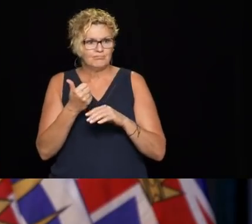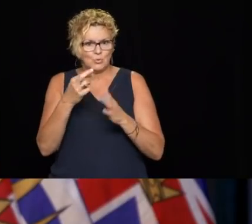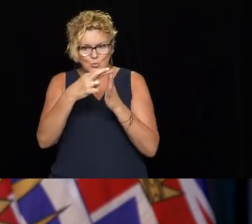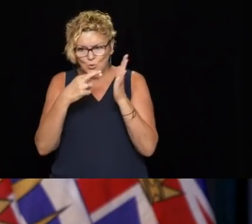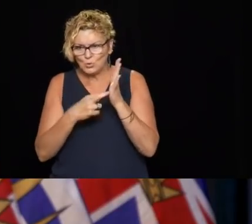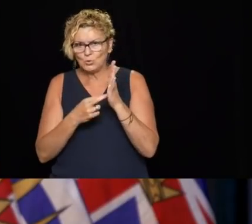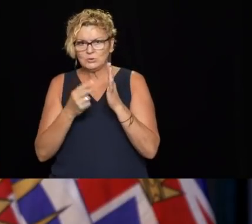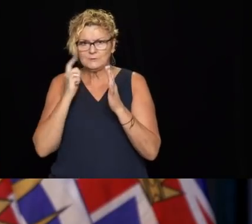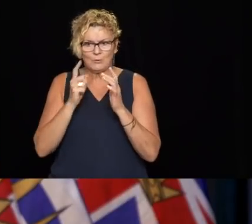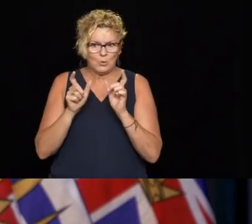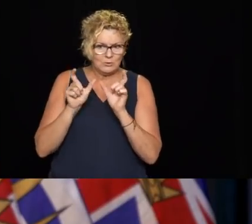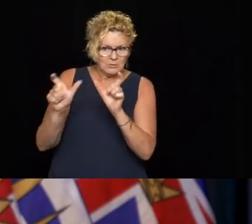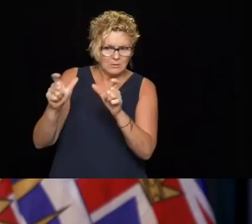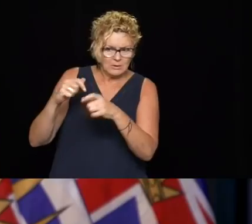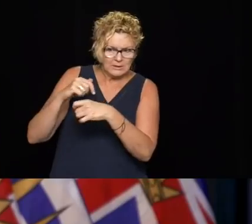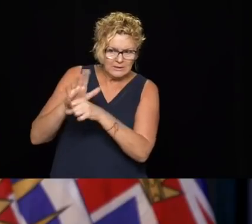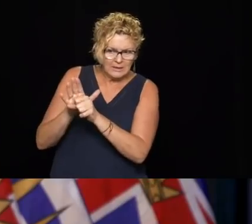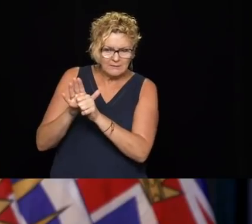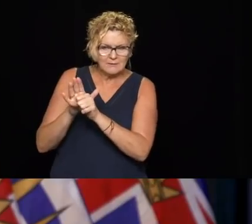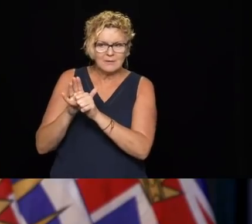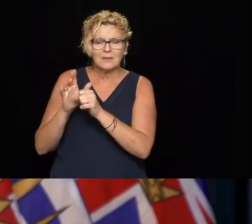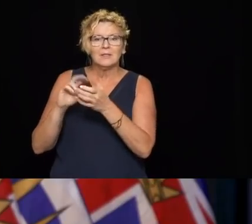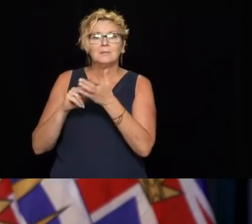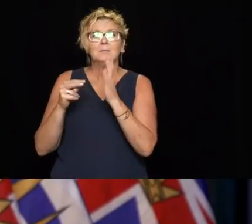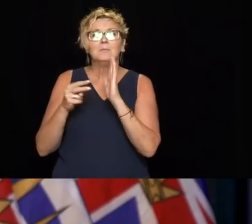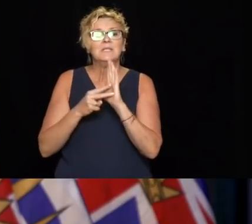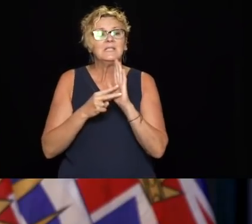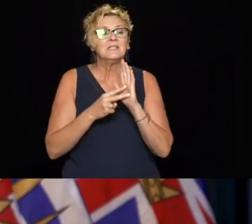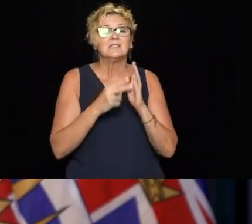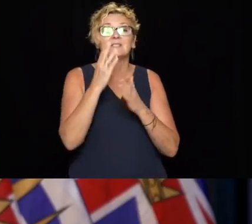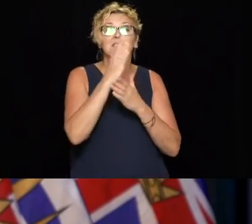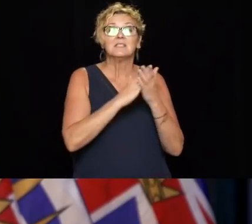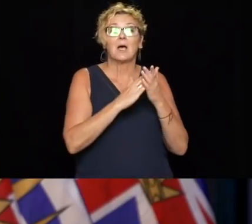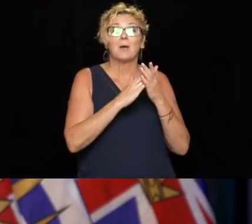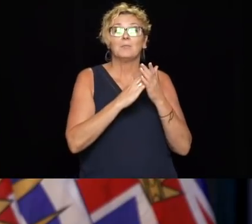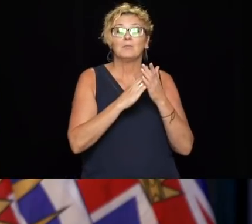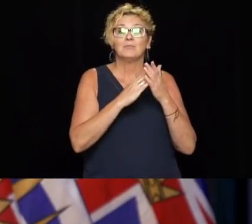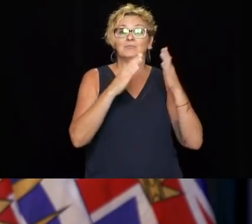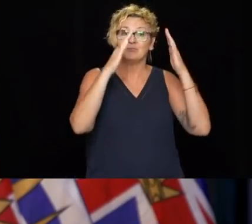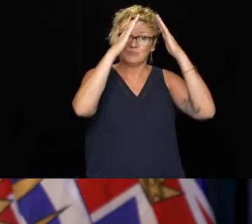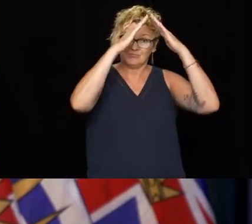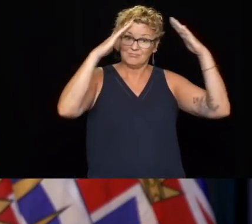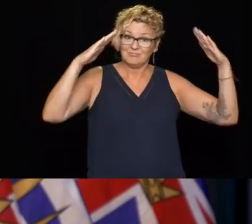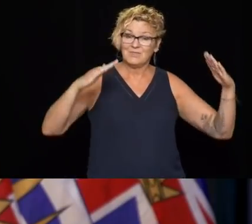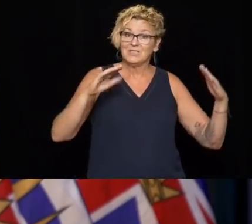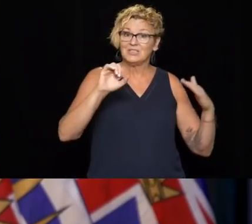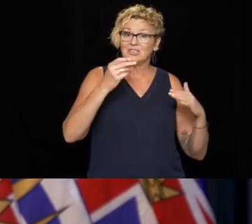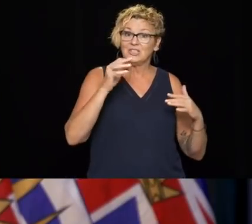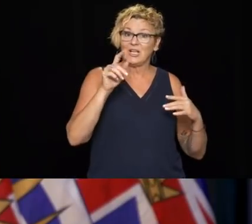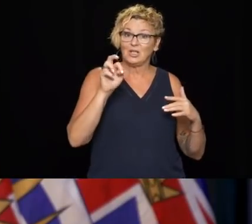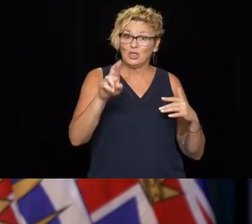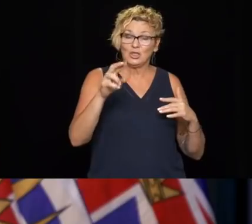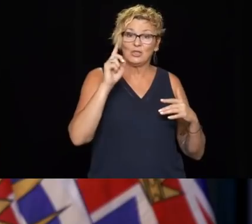Obviously that is something we are concerned of every year and we have seen the downside impacts of some of the measures that we